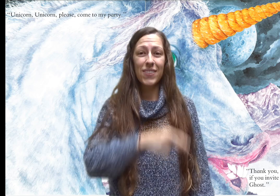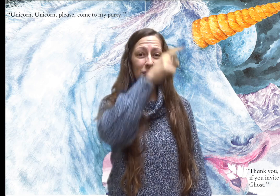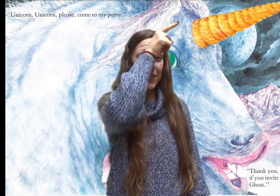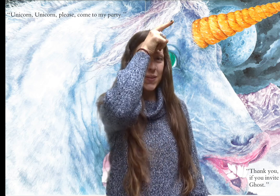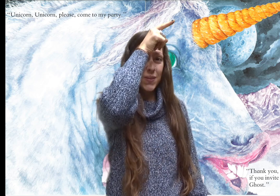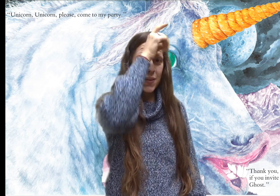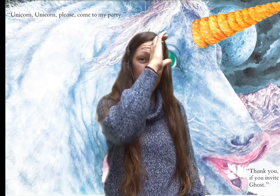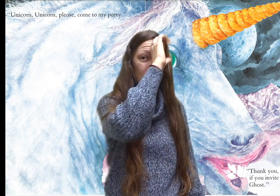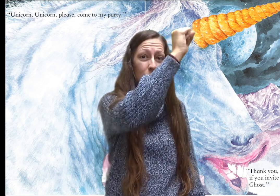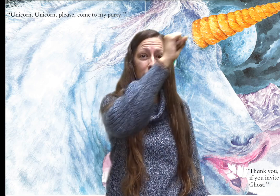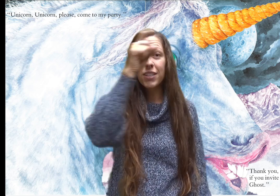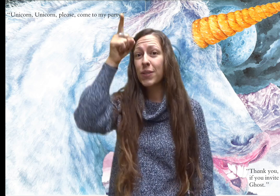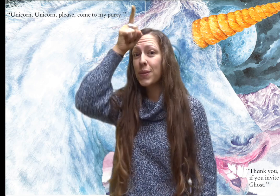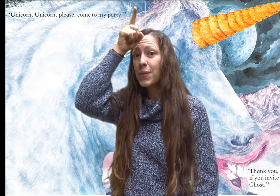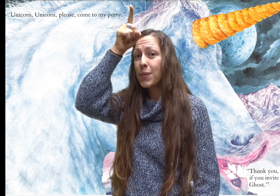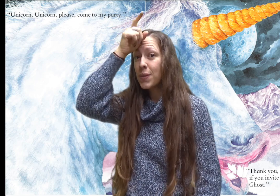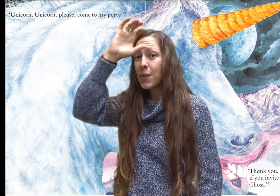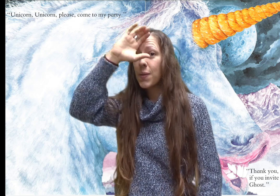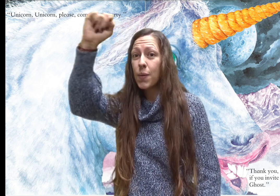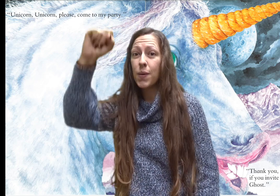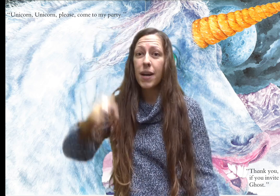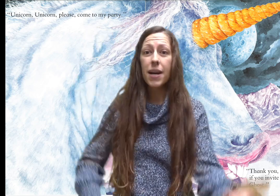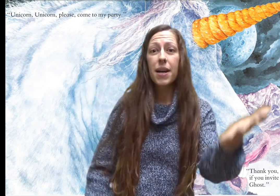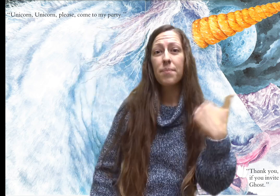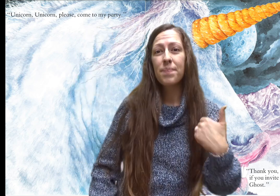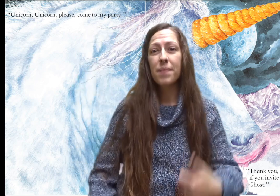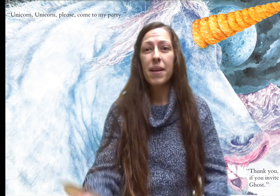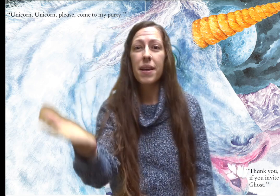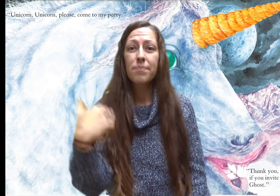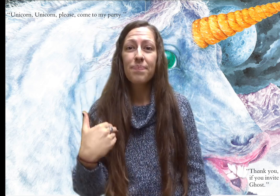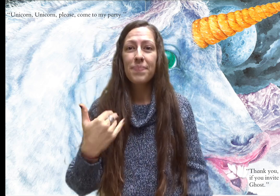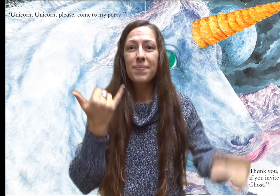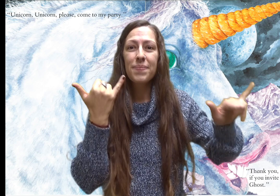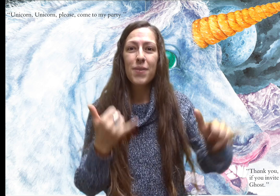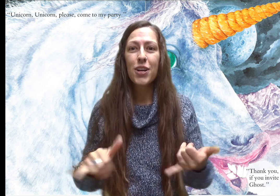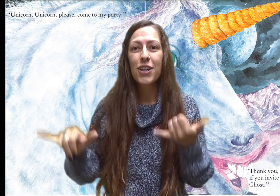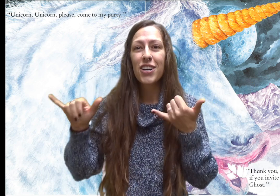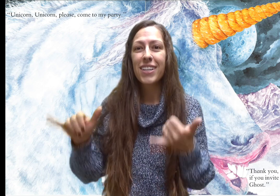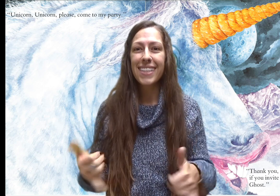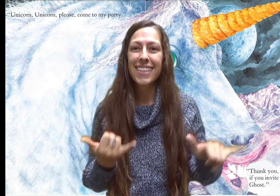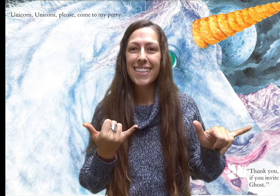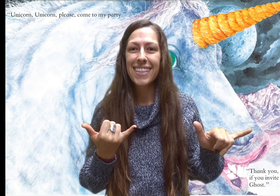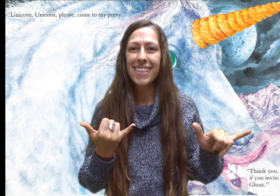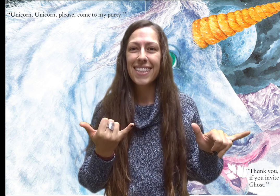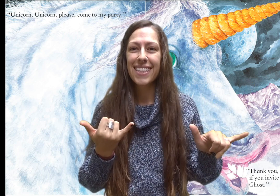Unicorn, Unicorn, come to my party.